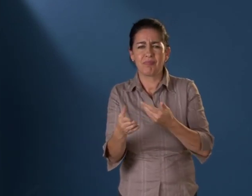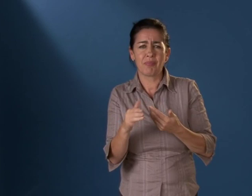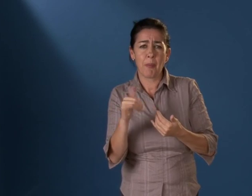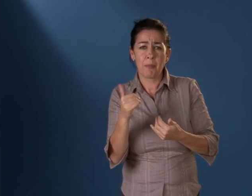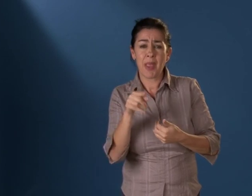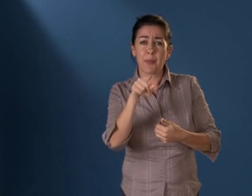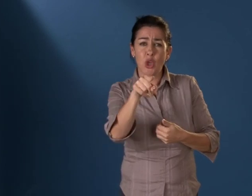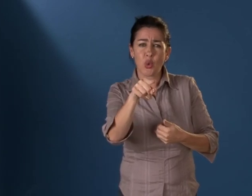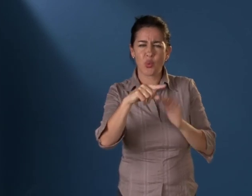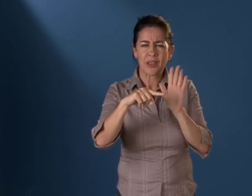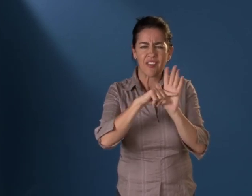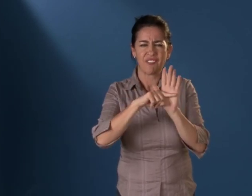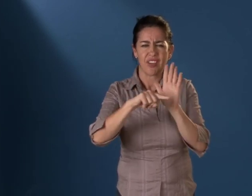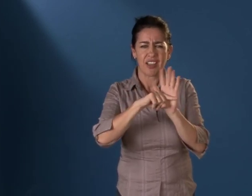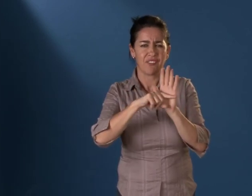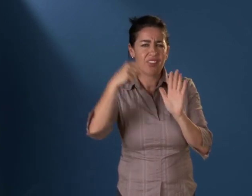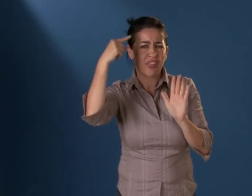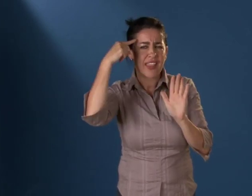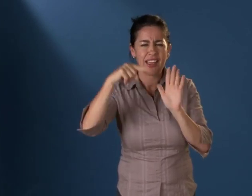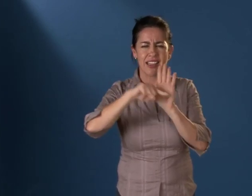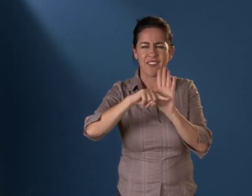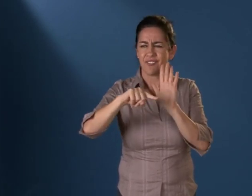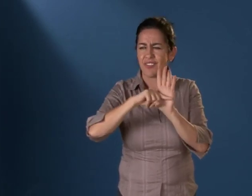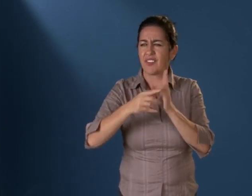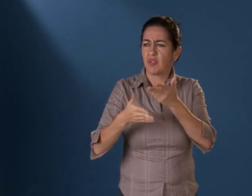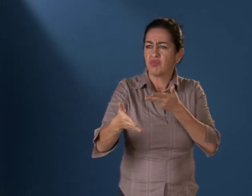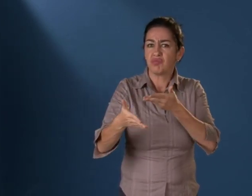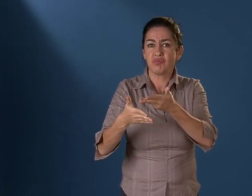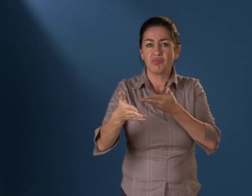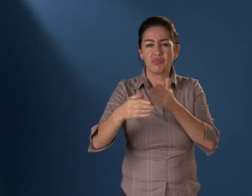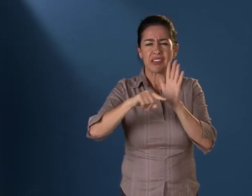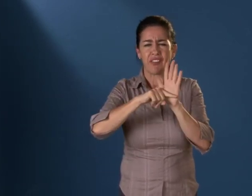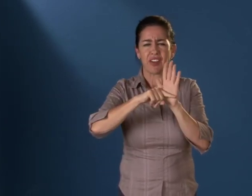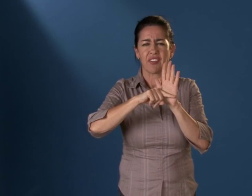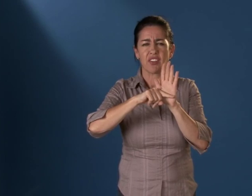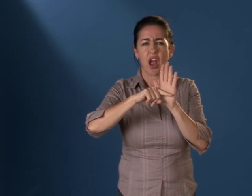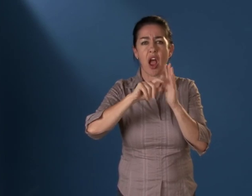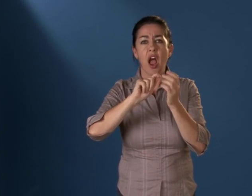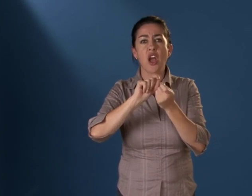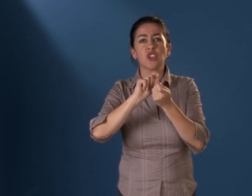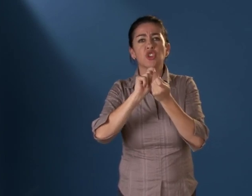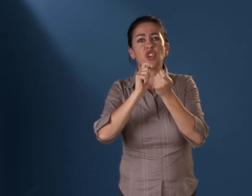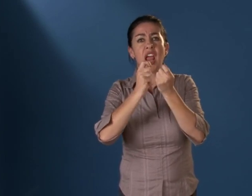thoughts of negativity. This helps people learn to identify and change these thoughts